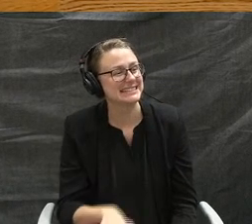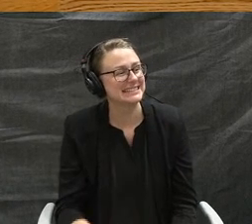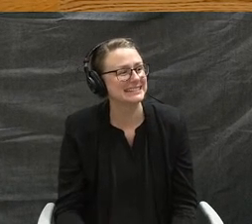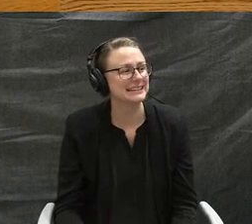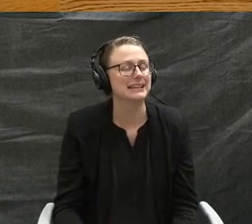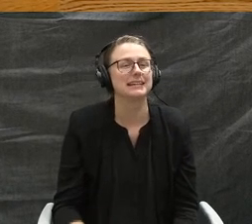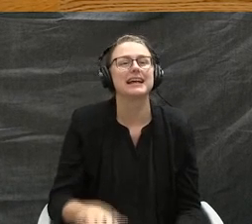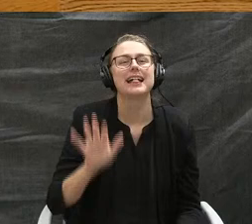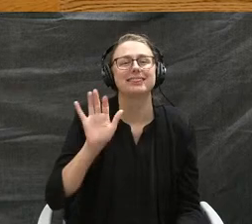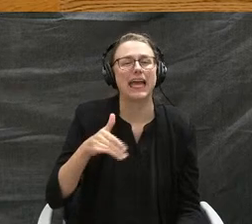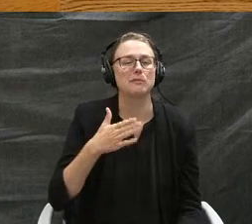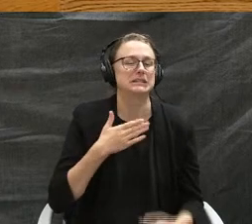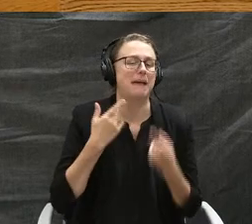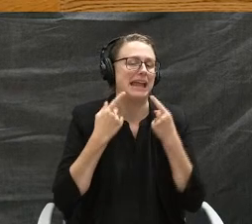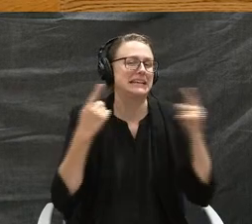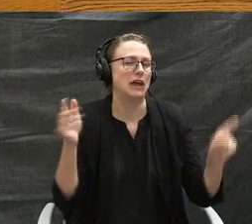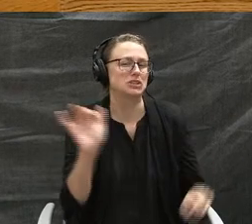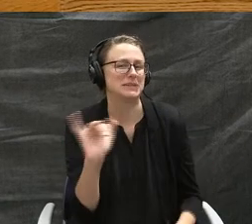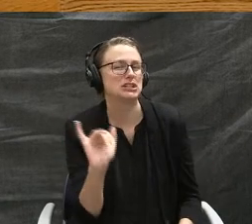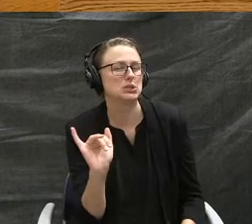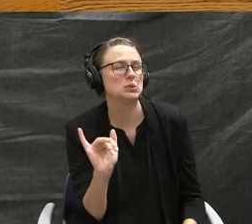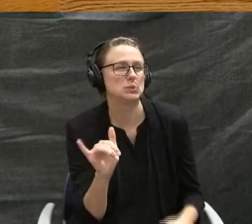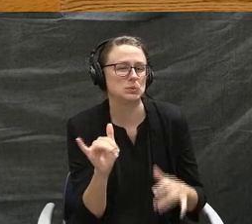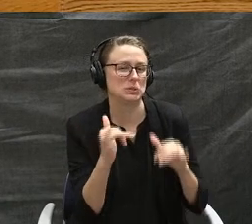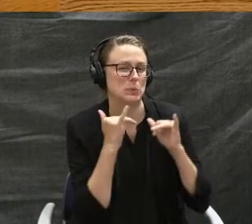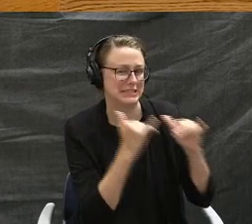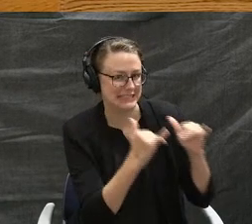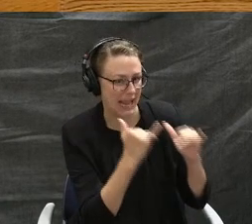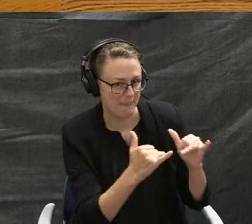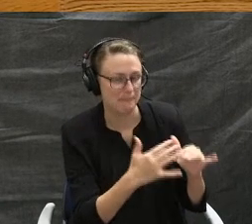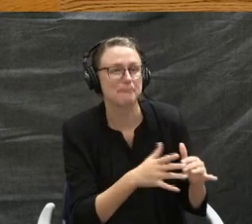wanted to add into also. So I also In addition to graduation,